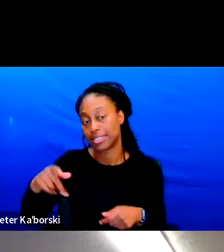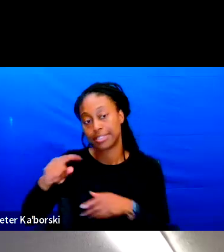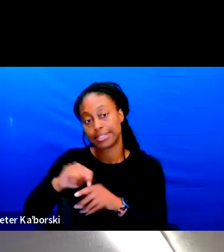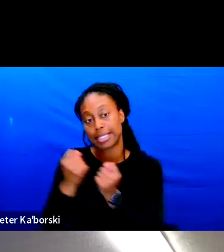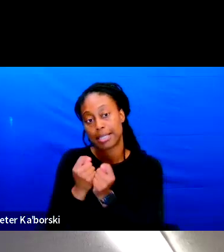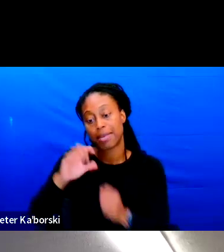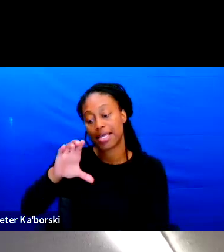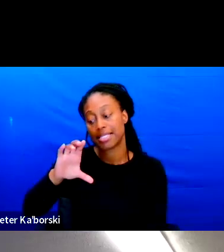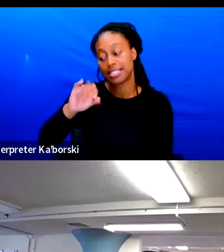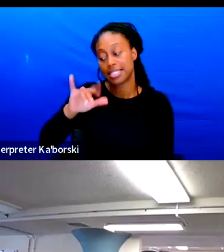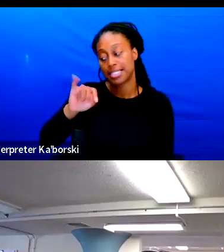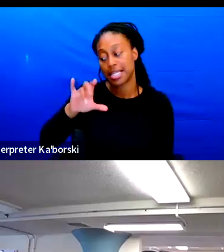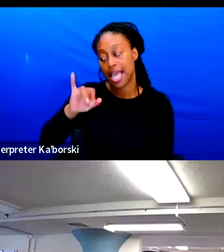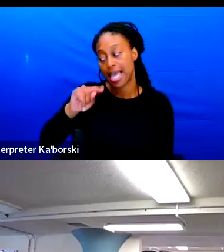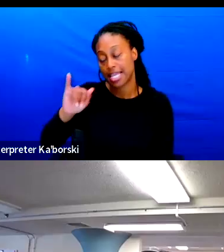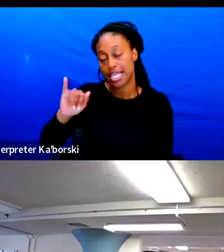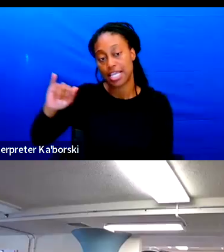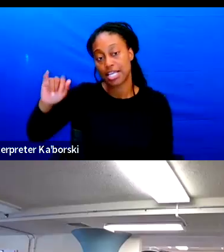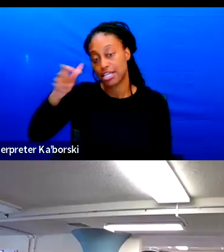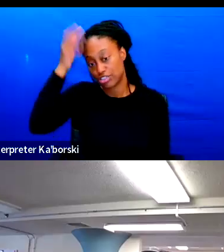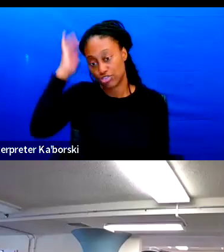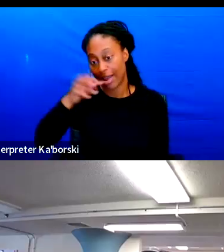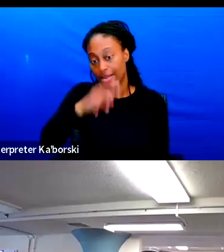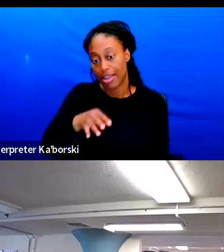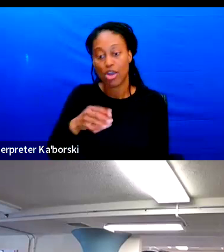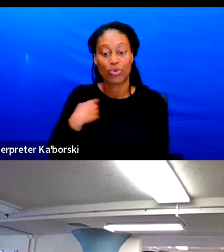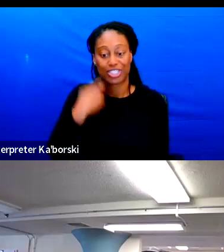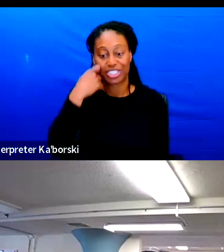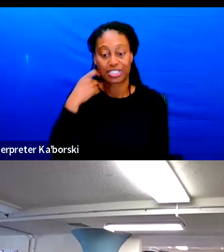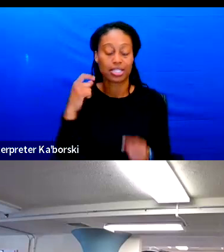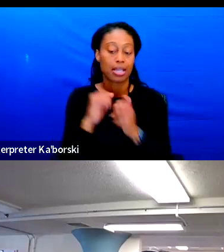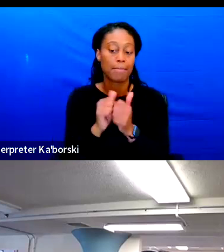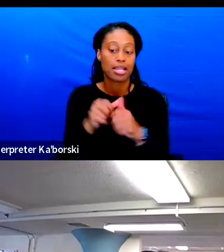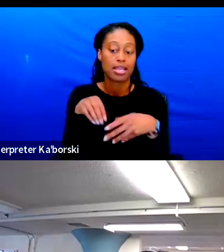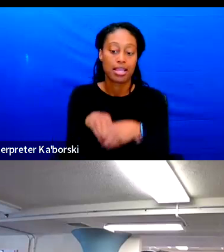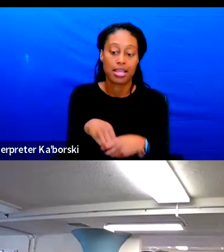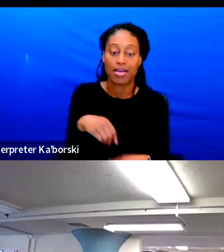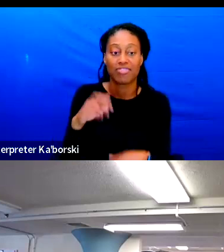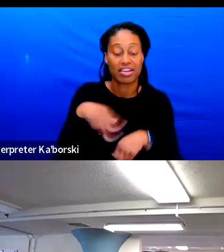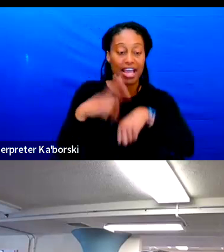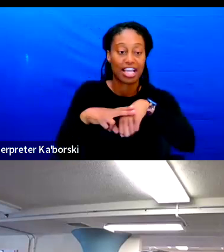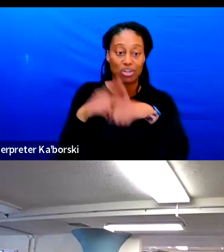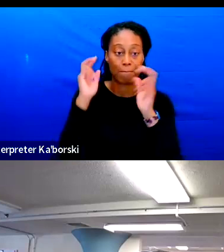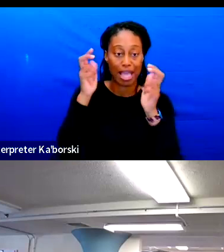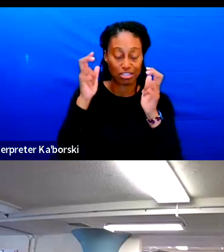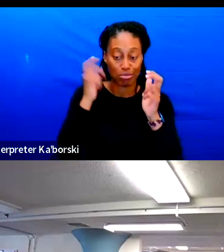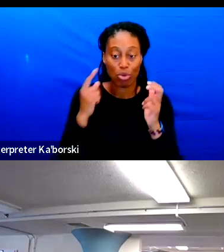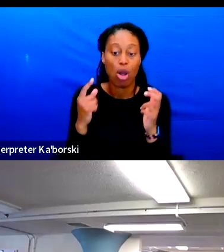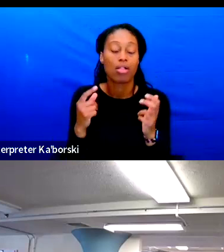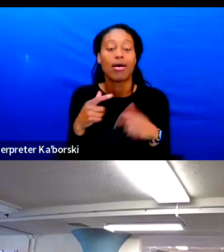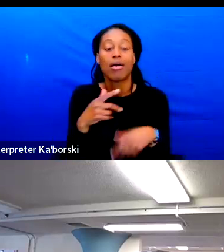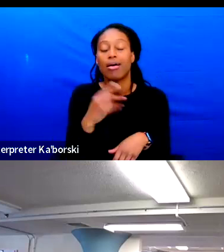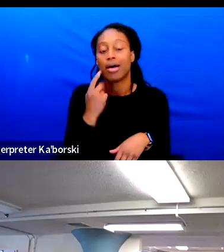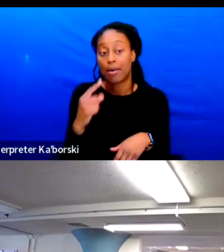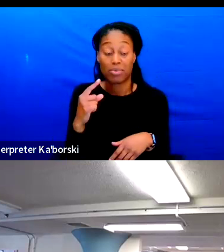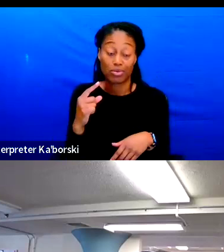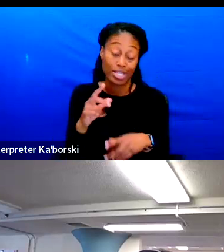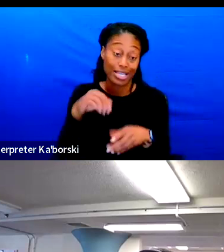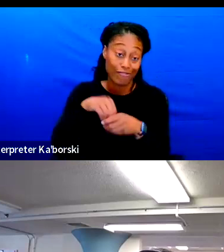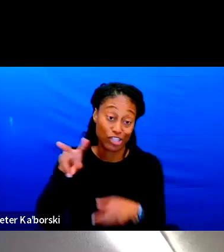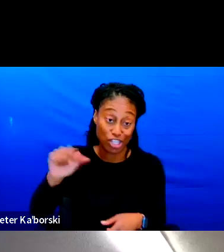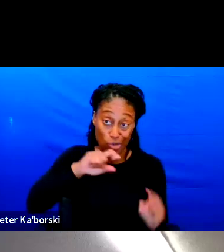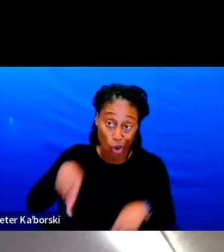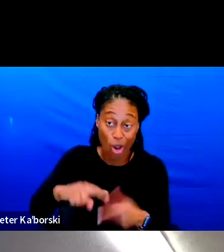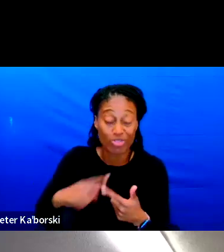Adam Ayers w/ APRIL: Wheelchair basketball nationals in Virginia, which was awesome and involved in a national organization with a dwarf Athletic Association of America.